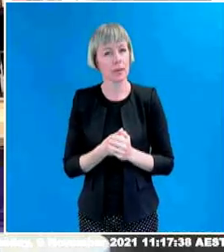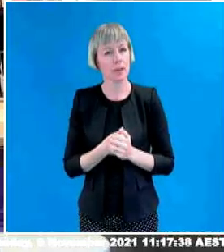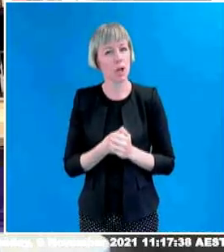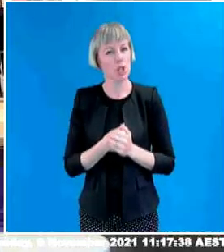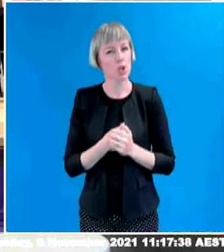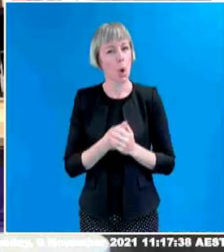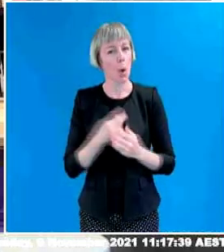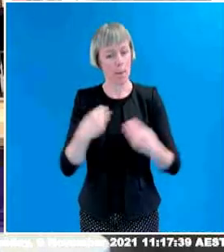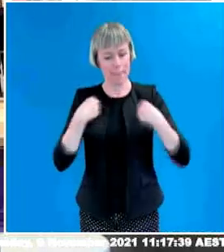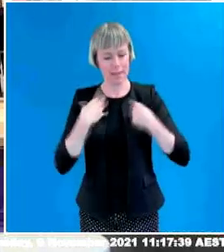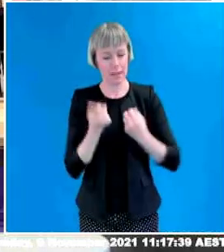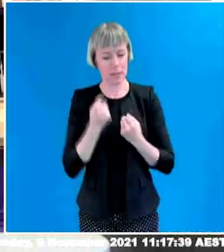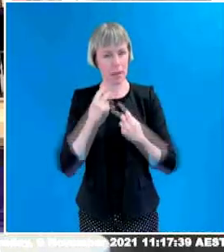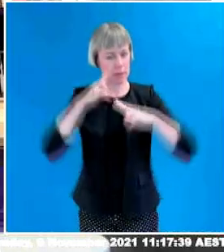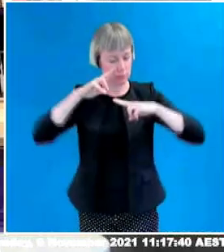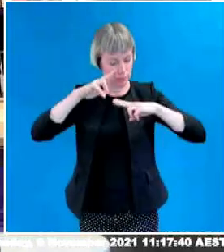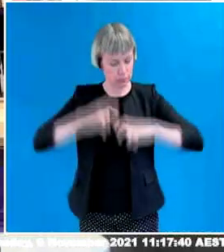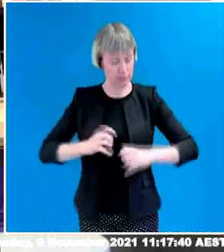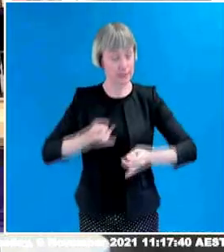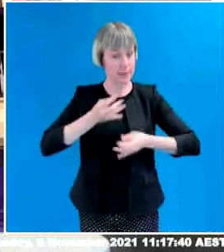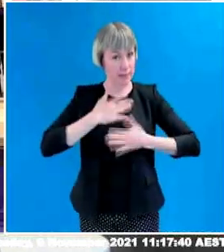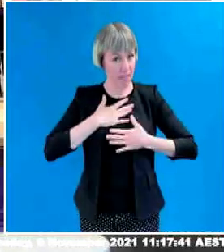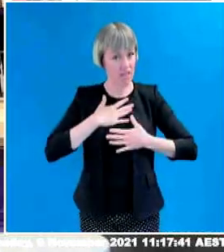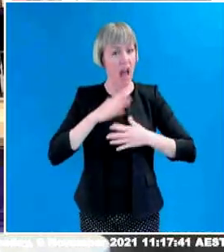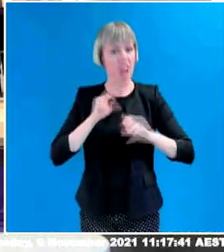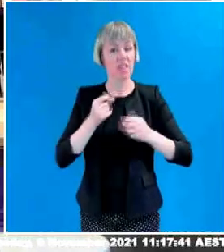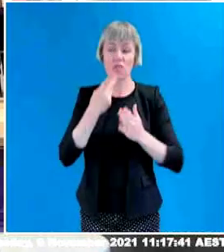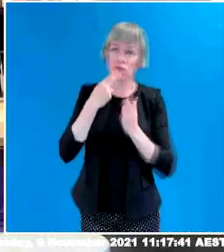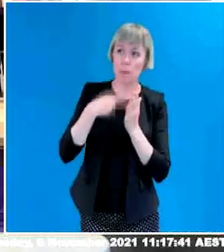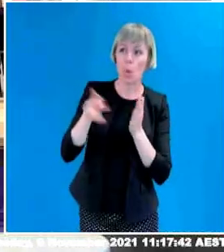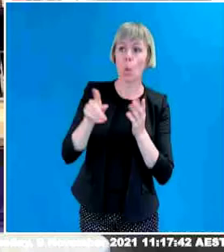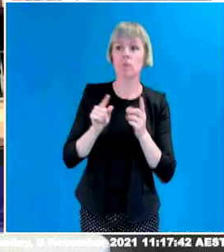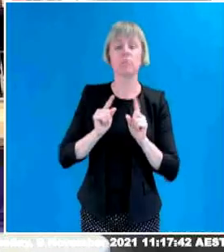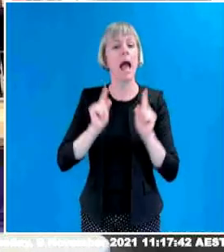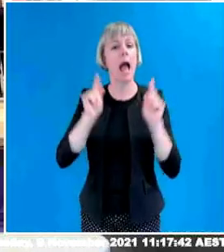on individuals. So it is a really useful exercise to think about.